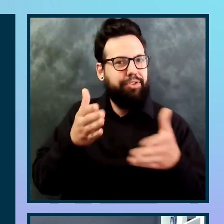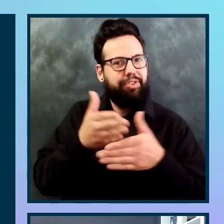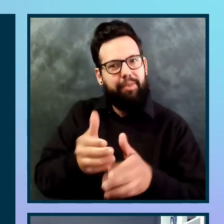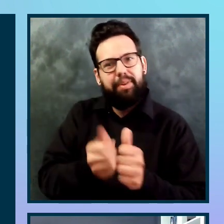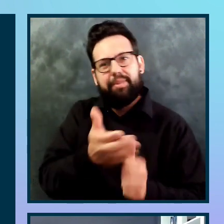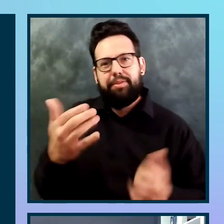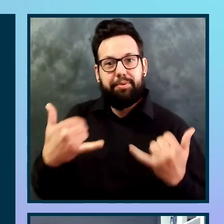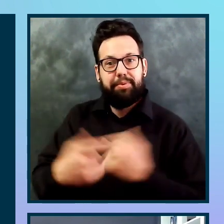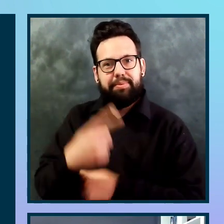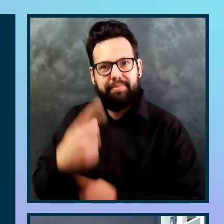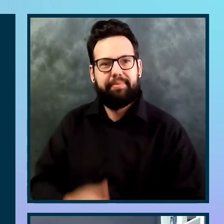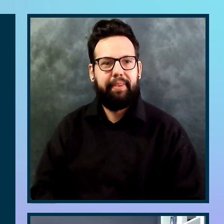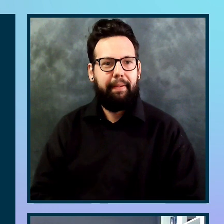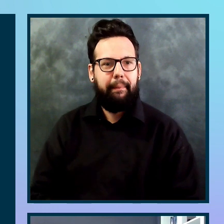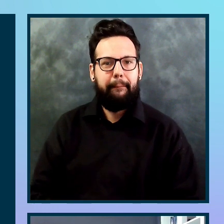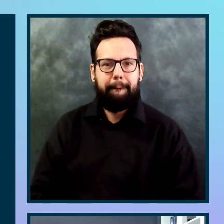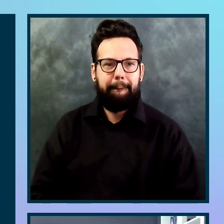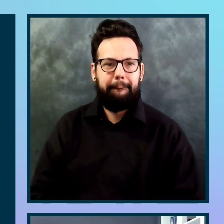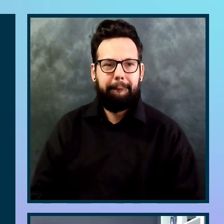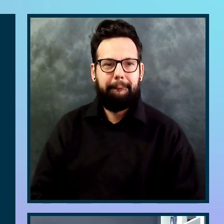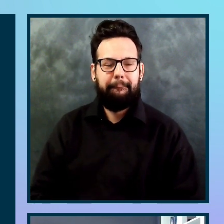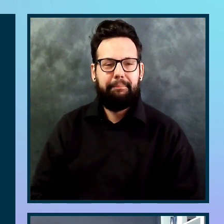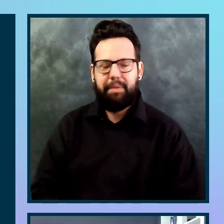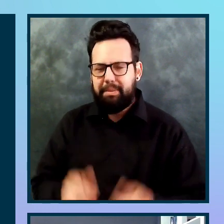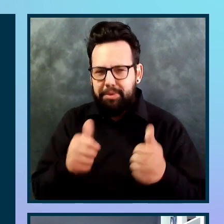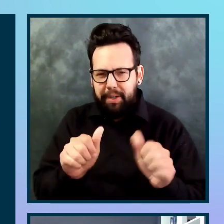That said, let me try to fix this, one second.